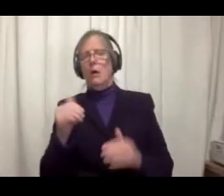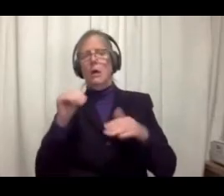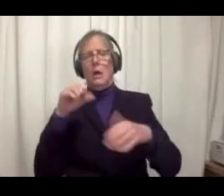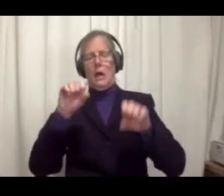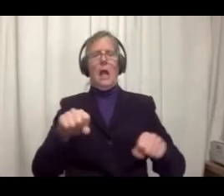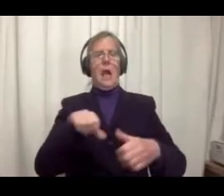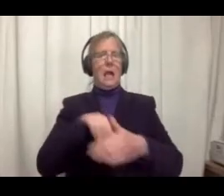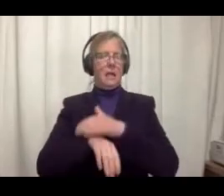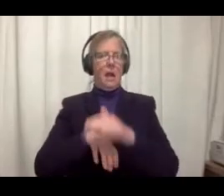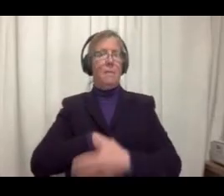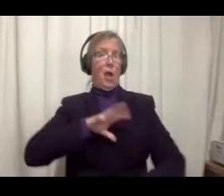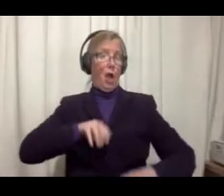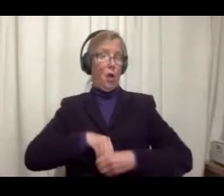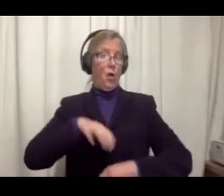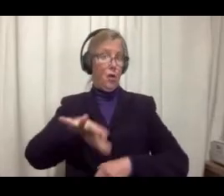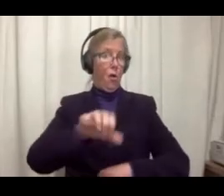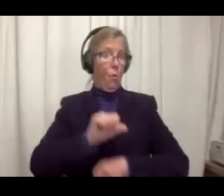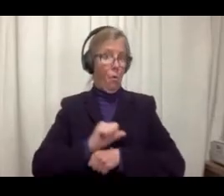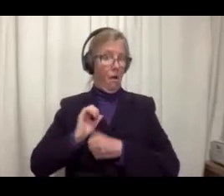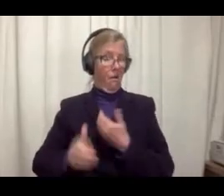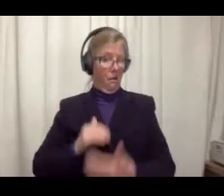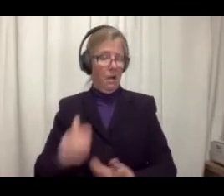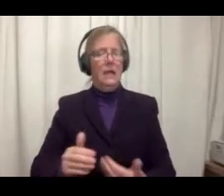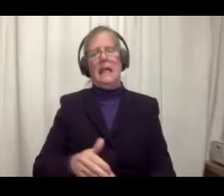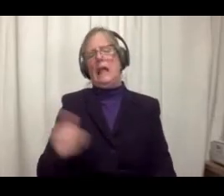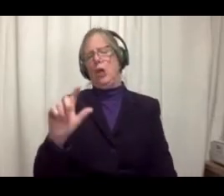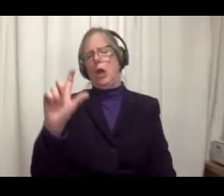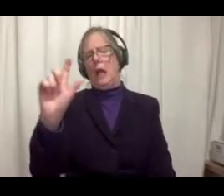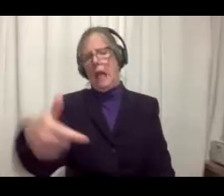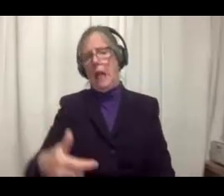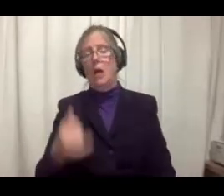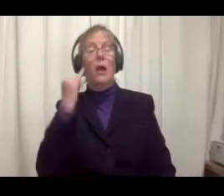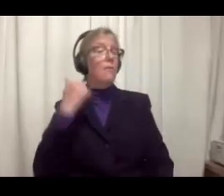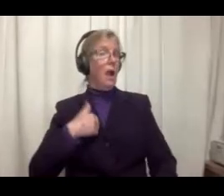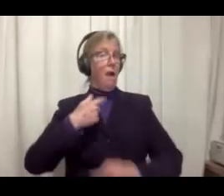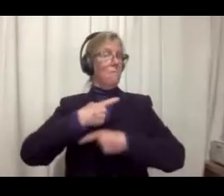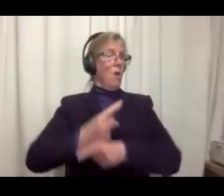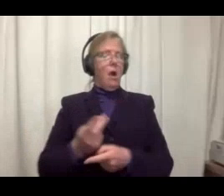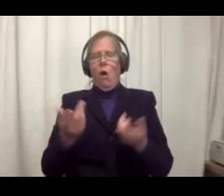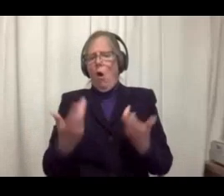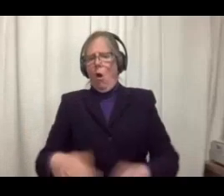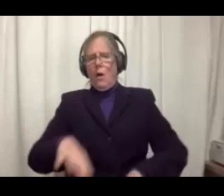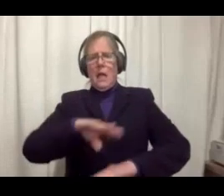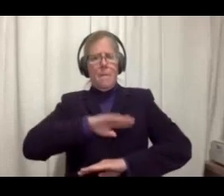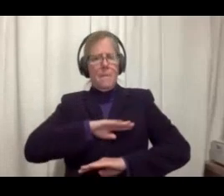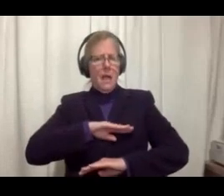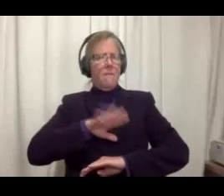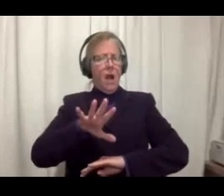road. Products that already meet Section 508 requirements move through the NCRTM